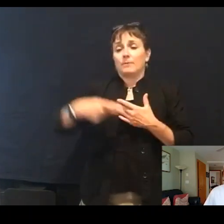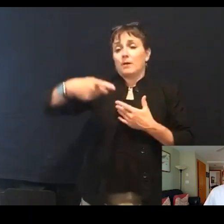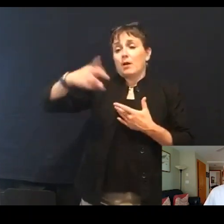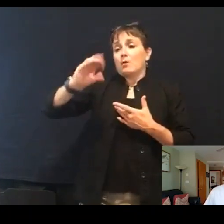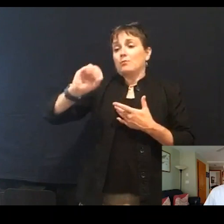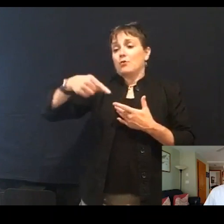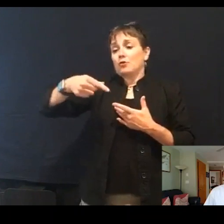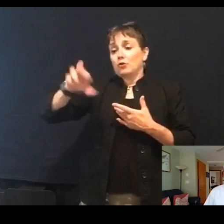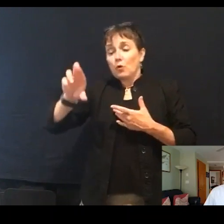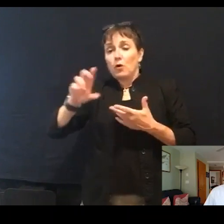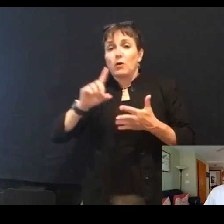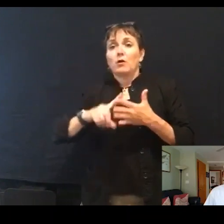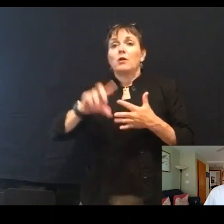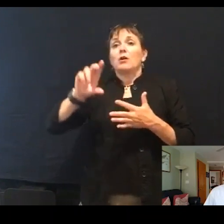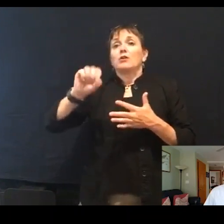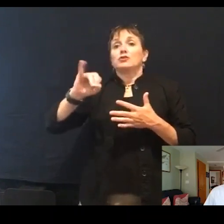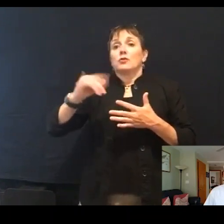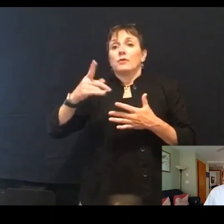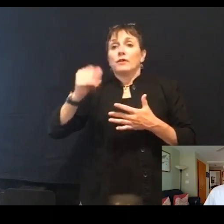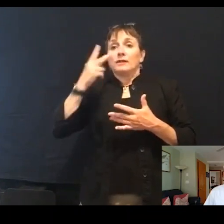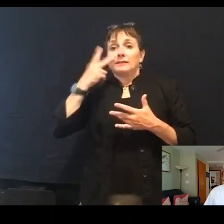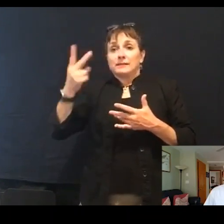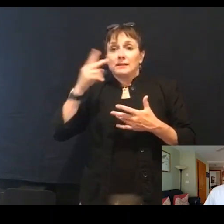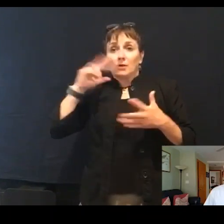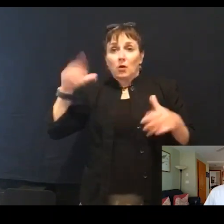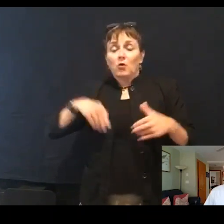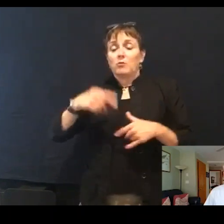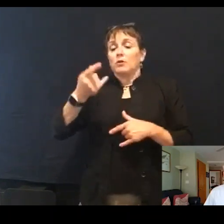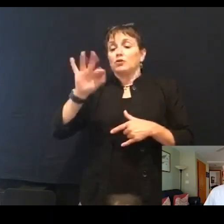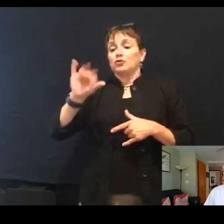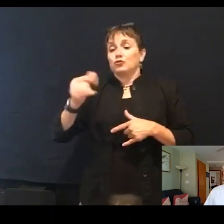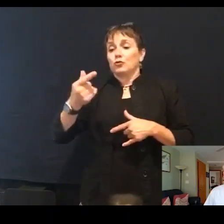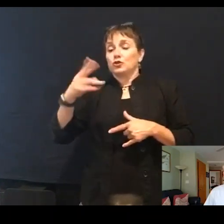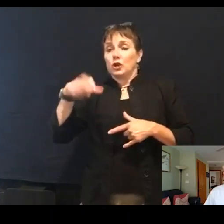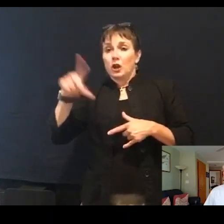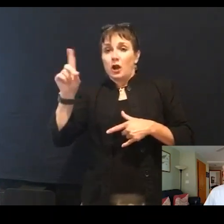ProQR, Sofia Sees Hope, the George Gund Foundation,